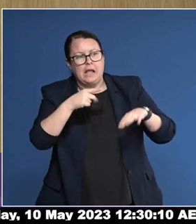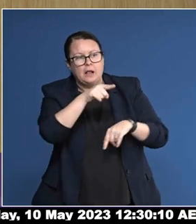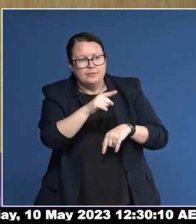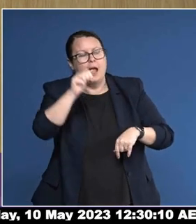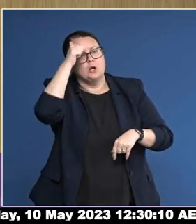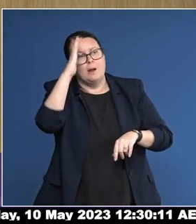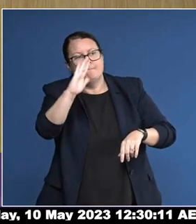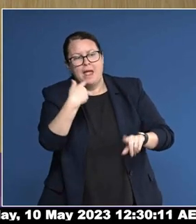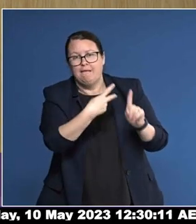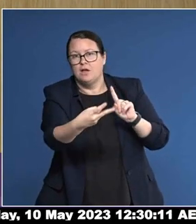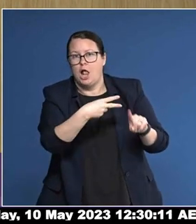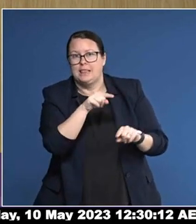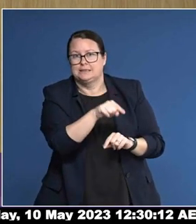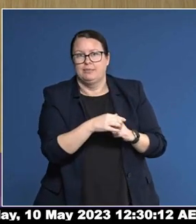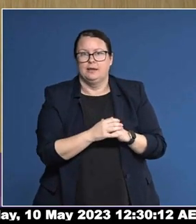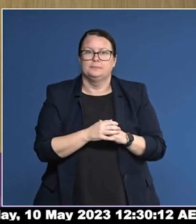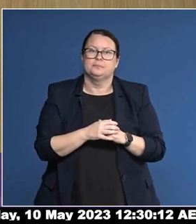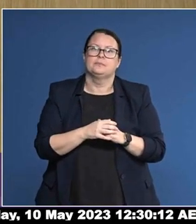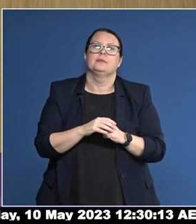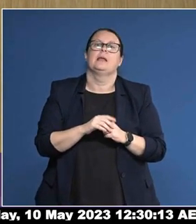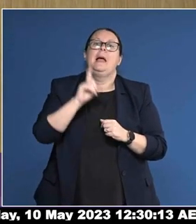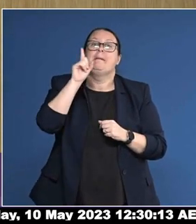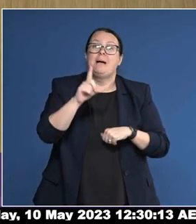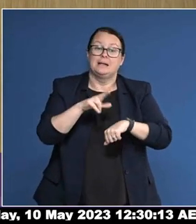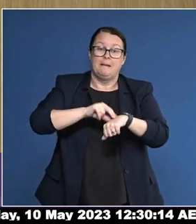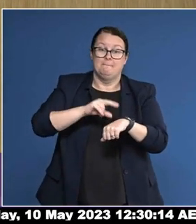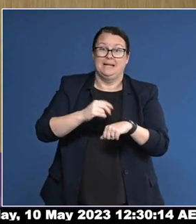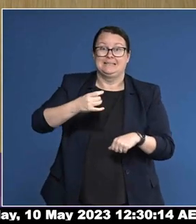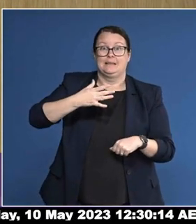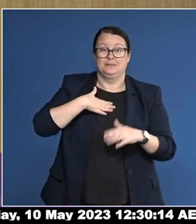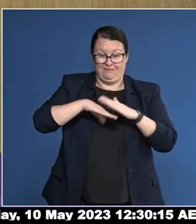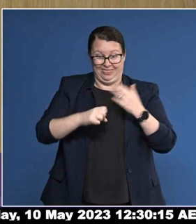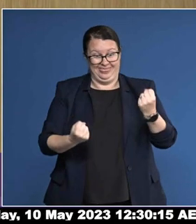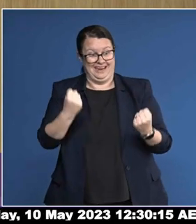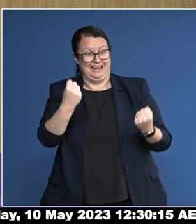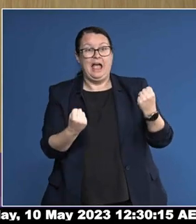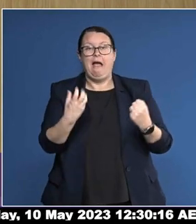But the officers now with their mobile capabilities en route can do checks